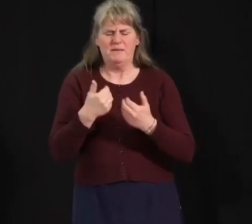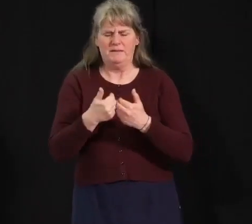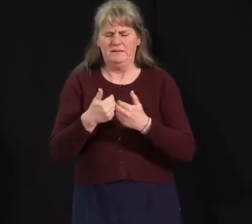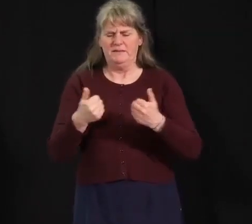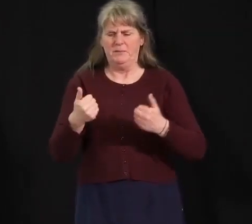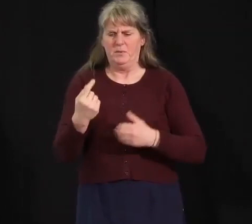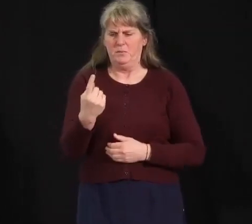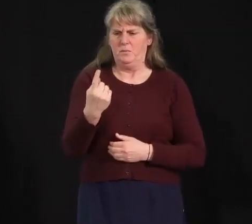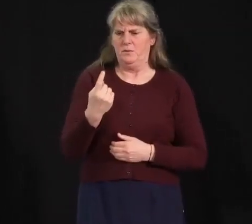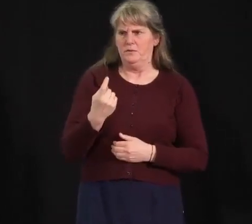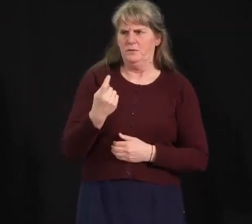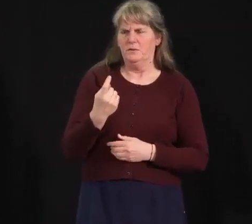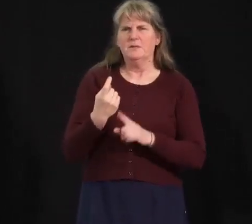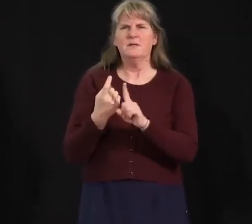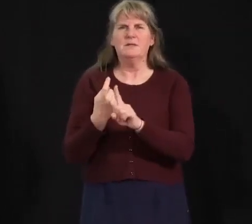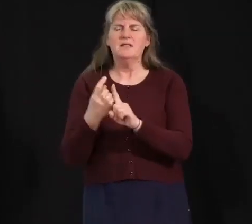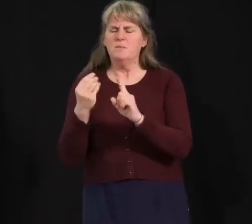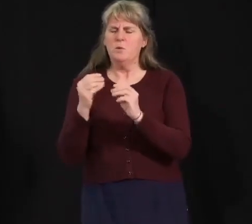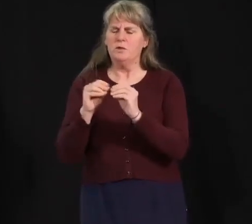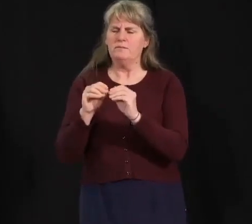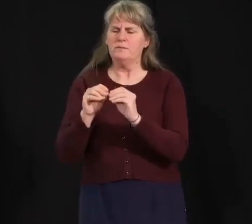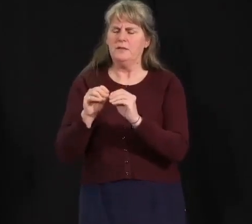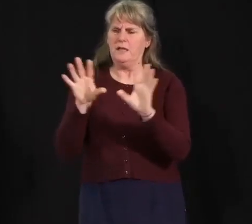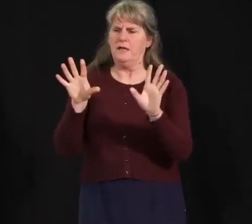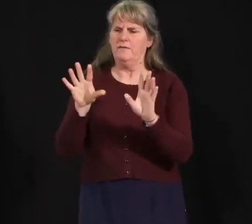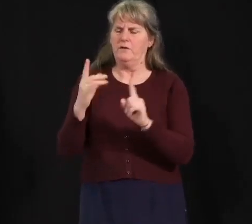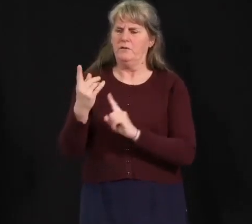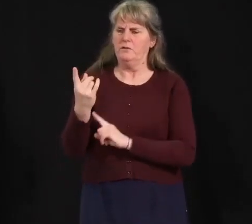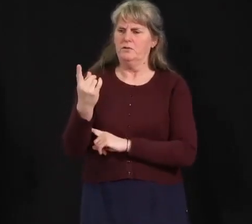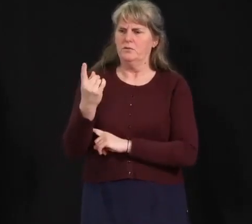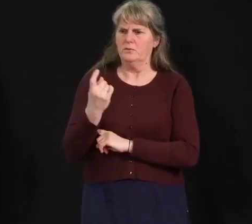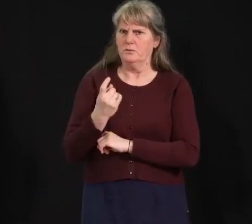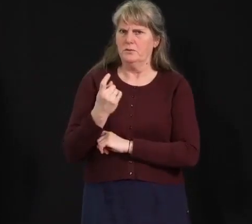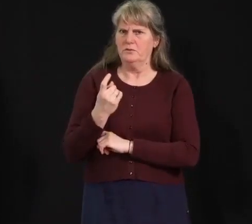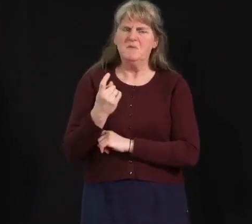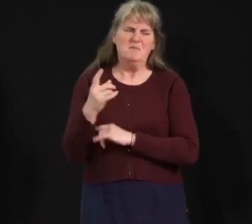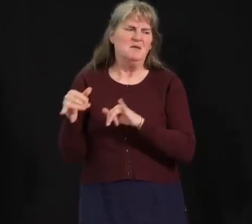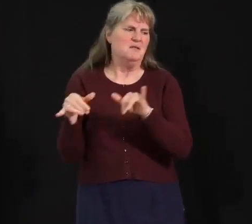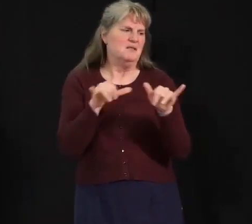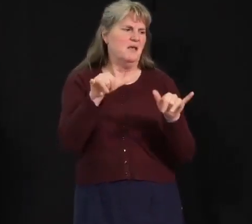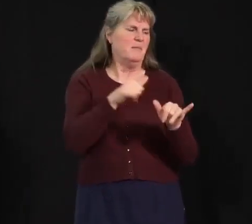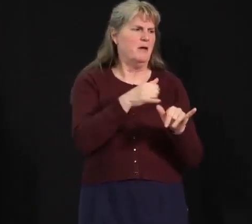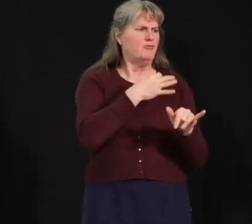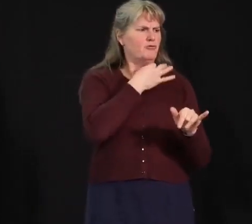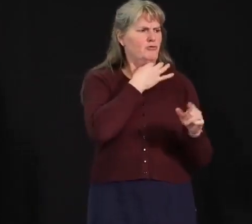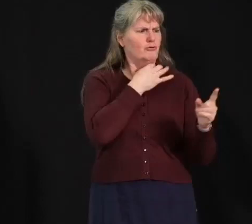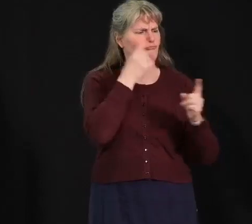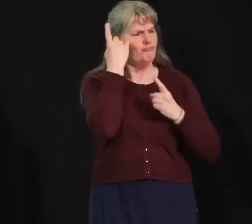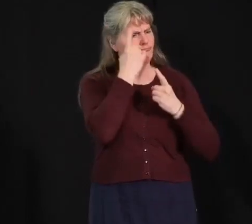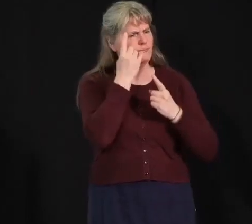Moderator: Follow-up, Tim? Reporter: Nope.